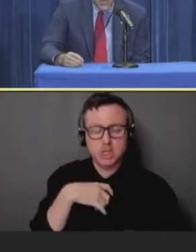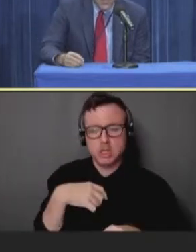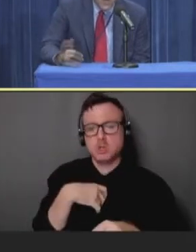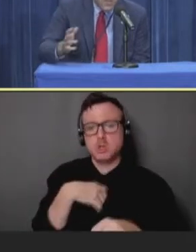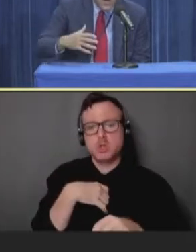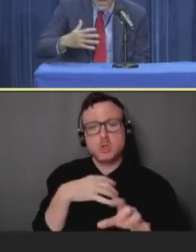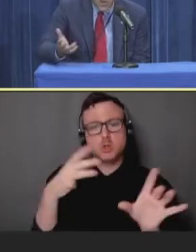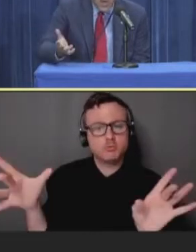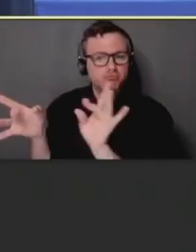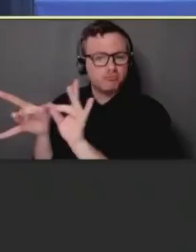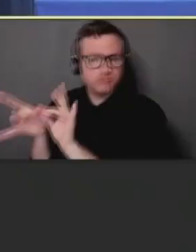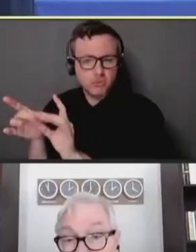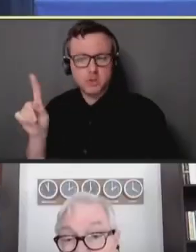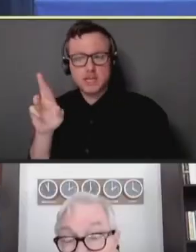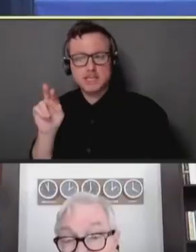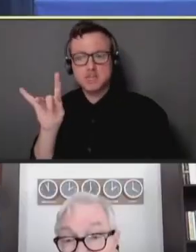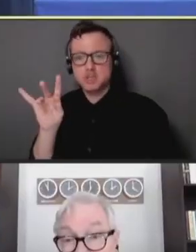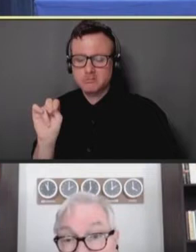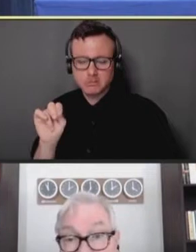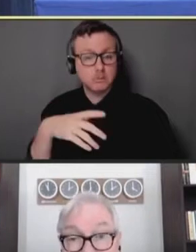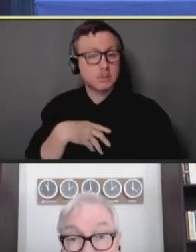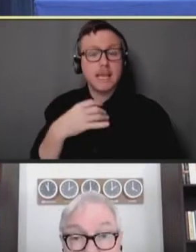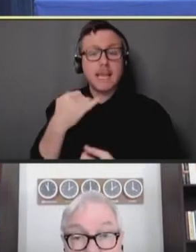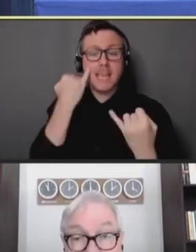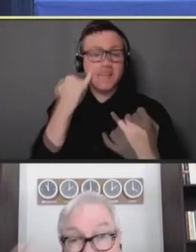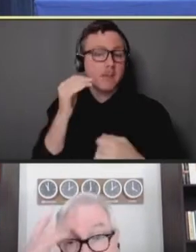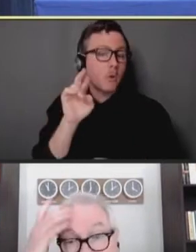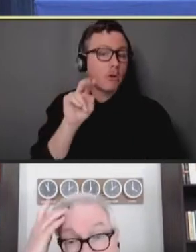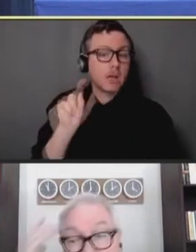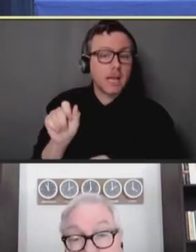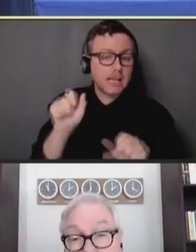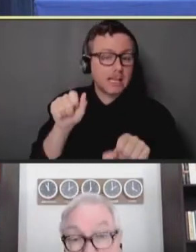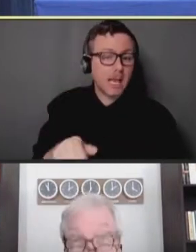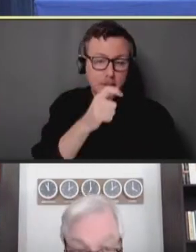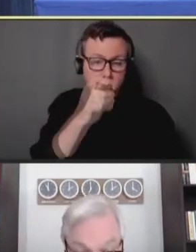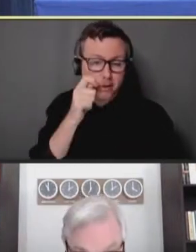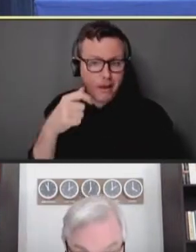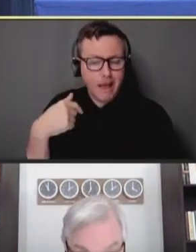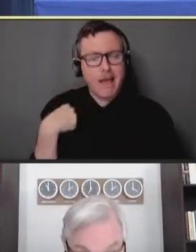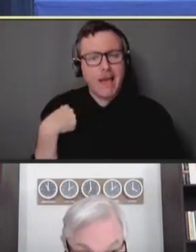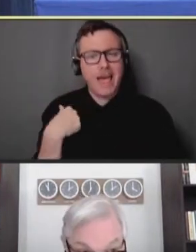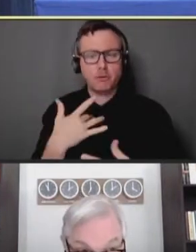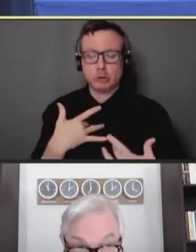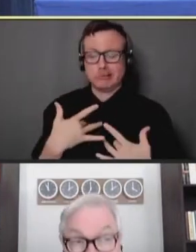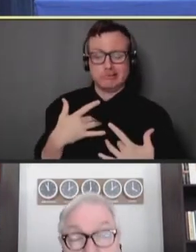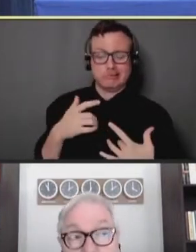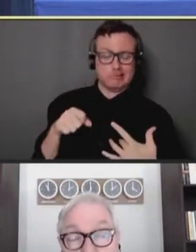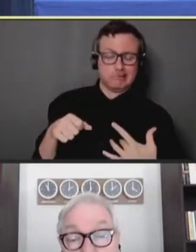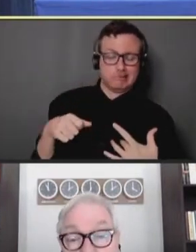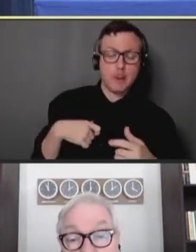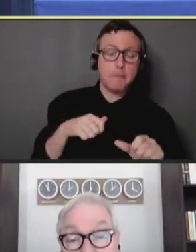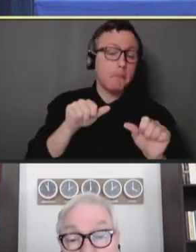So, whether or not mRNAs can be delivered intranasally, I don't know. I have some concerns about that, but it may be possible and it may depend on, you know